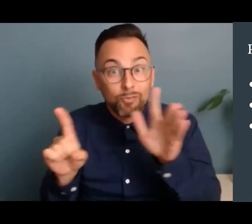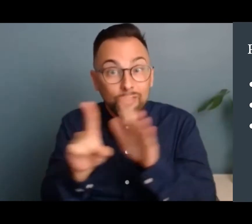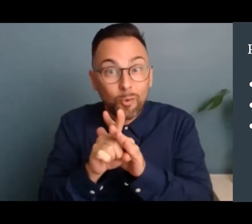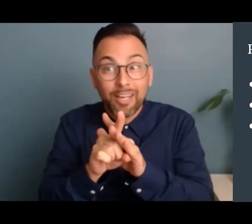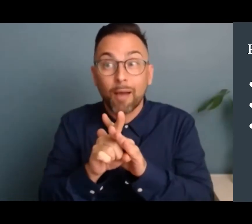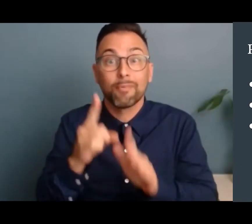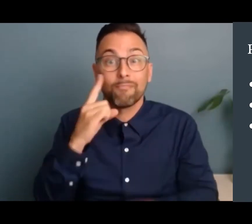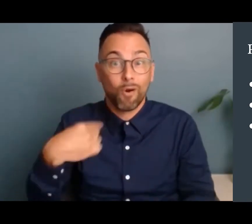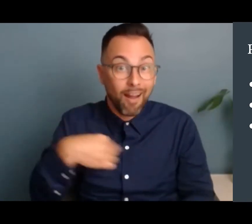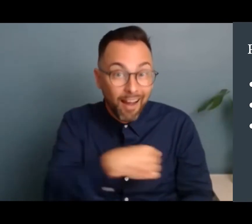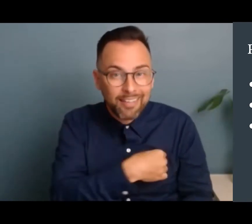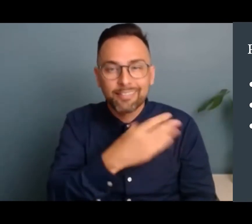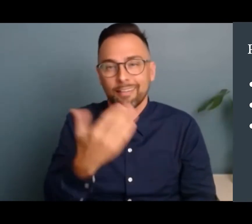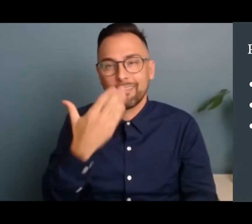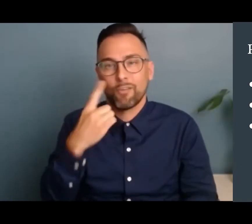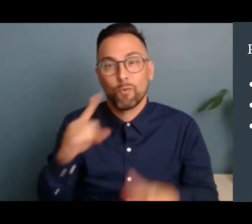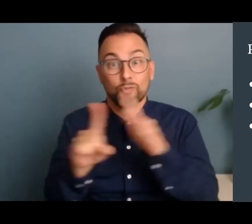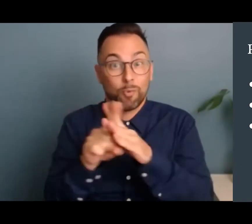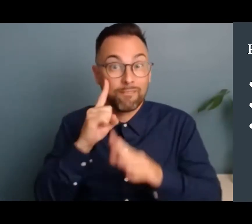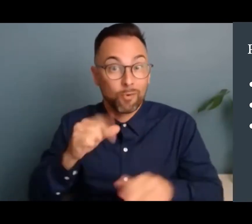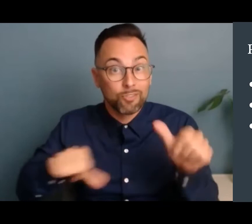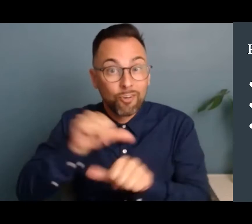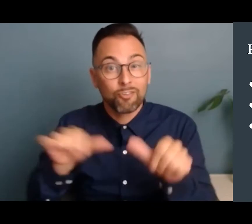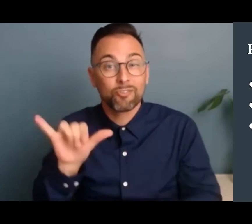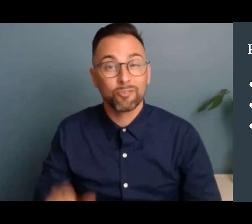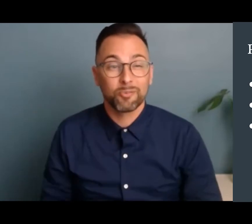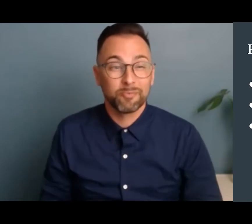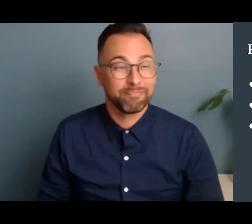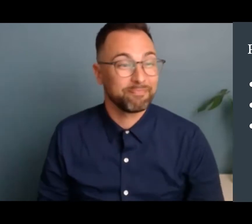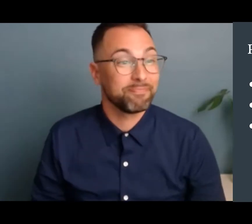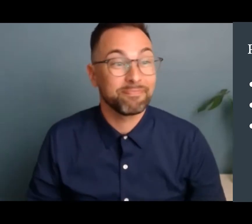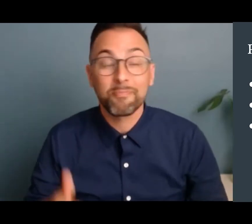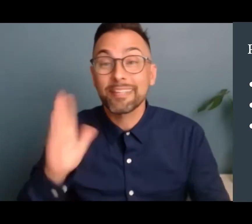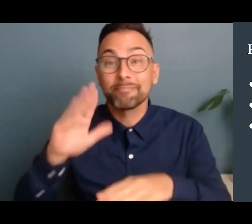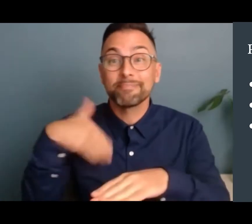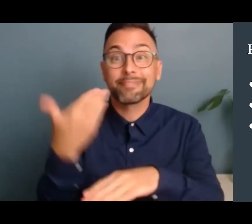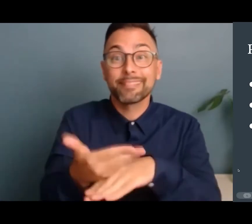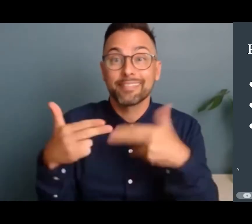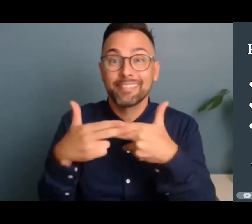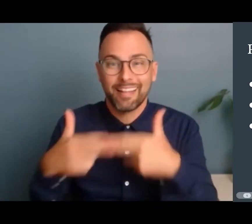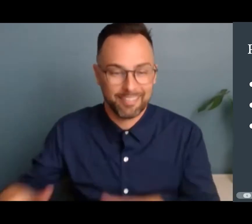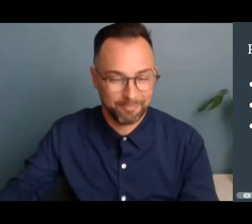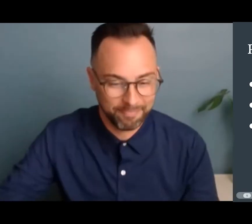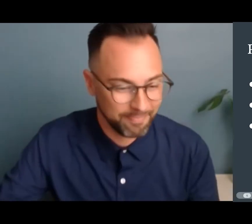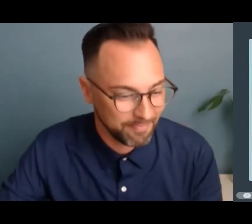We want to connect you. So I want to express my gratitude to those, all of you that are here for showing up today.